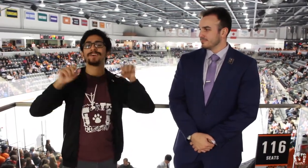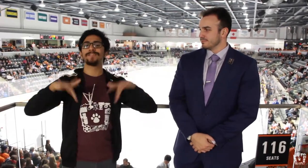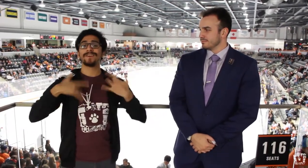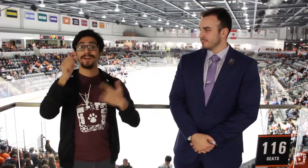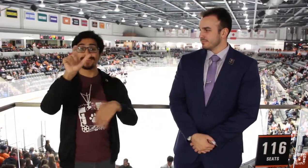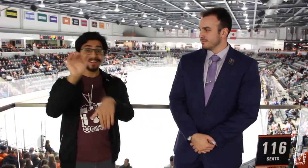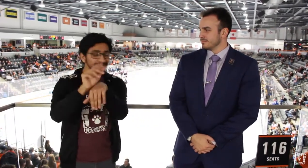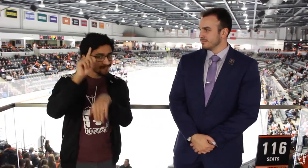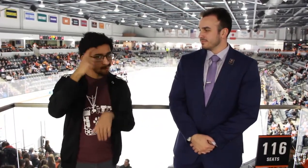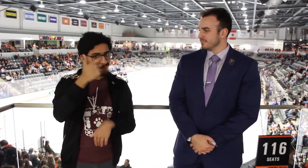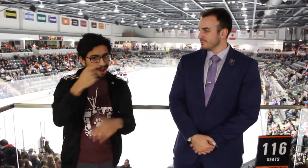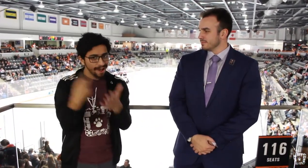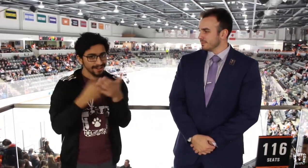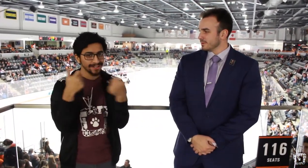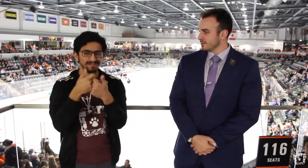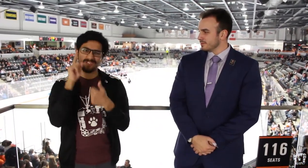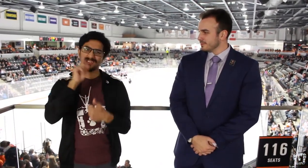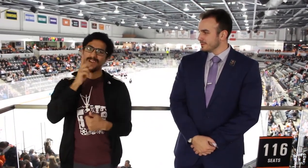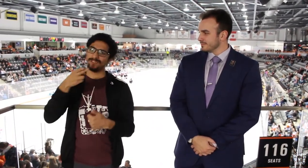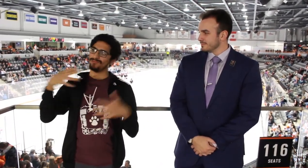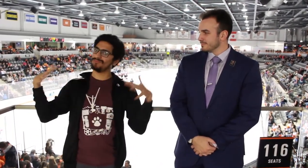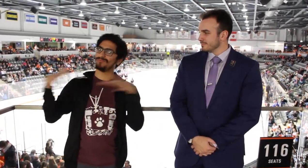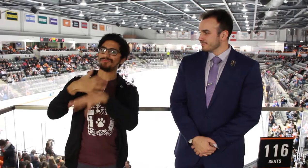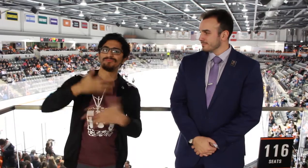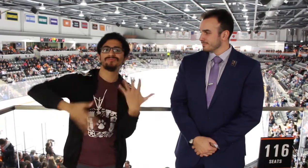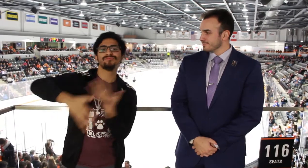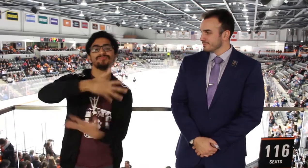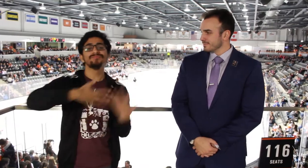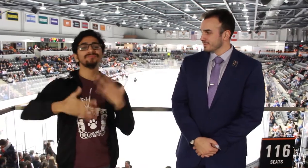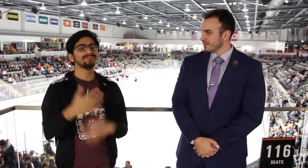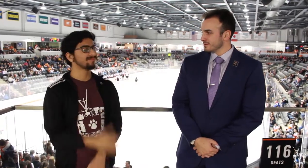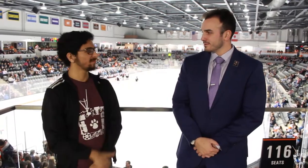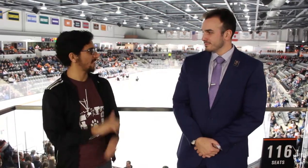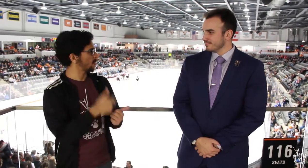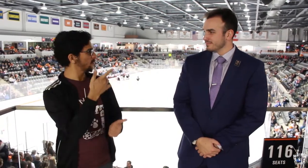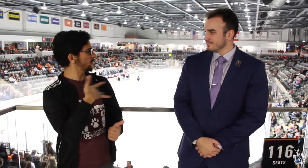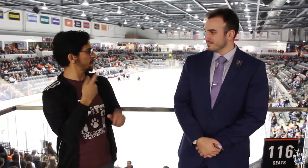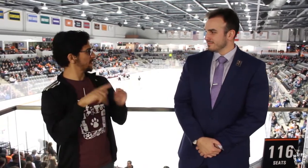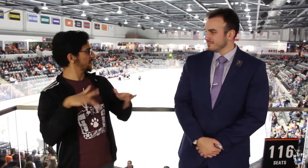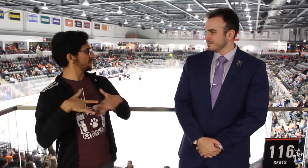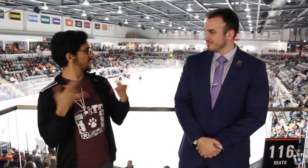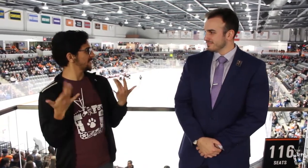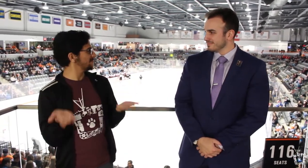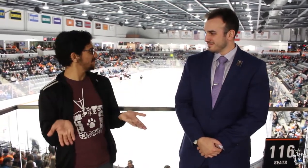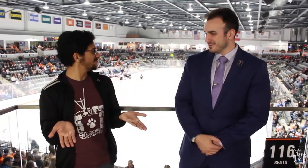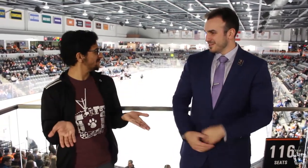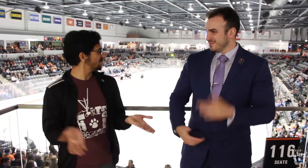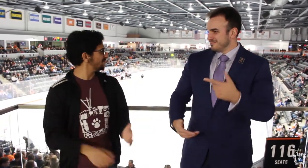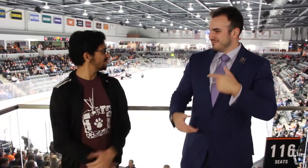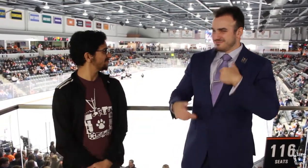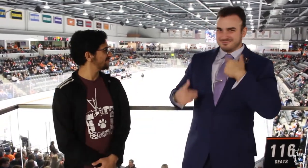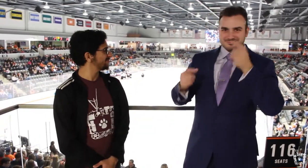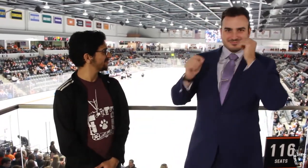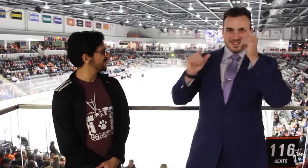that hosts the event "ASL Night" for watching the hockey game. Deaf and Hard-of-Hearing people gather and socialize with each other. How do you feel about this event?